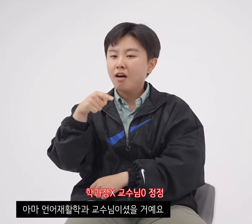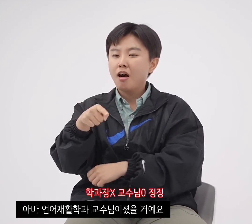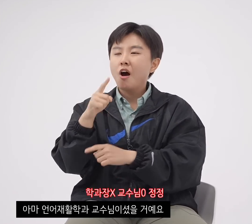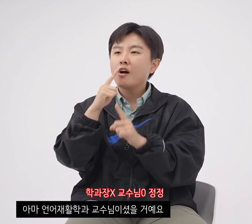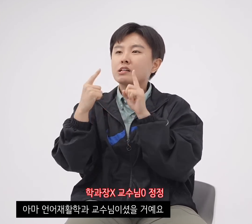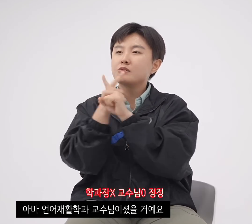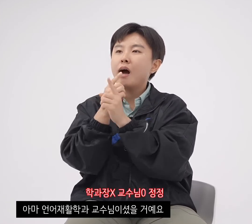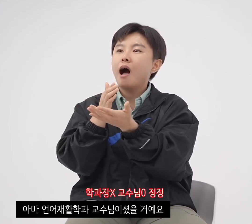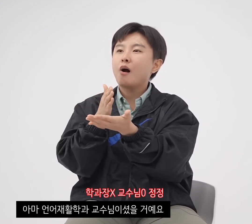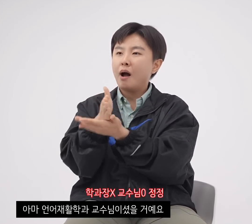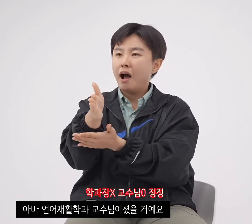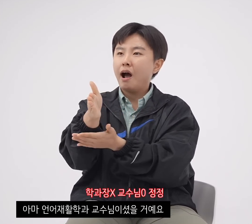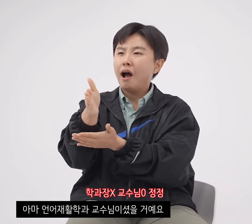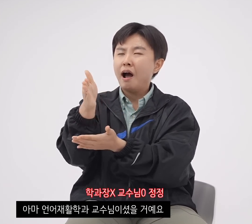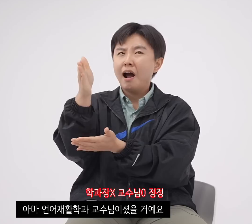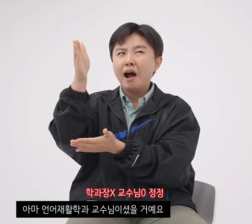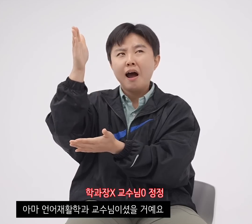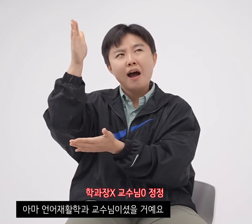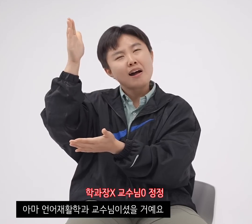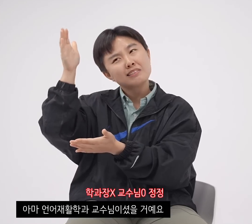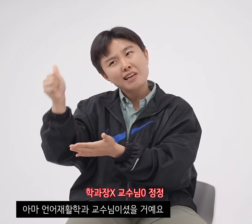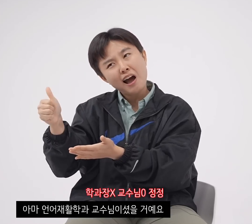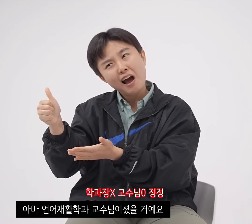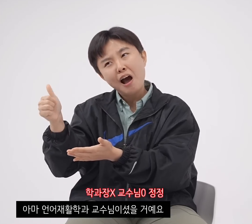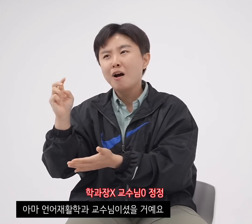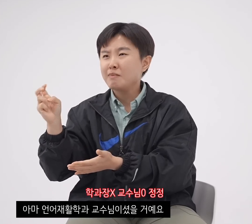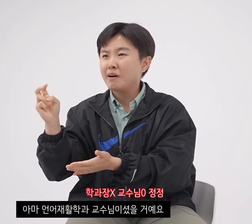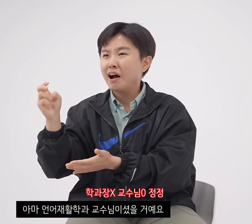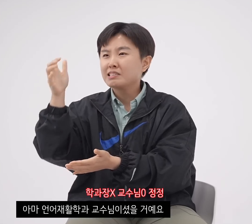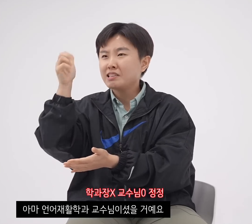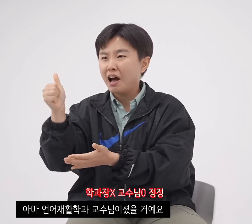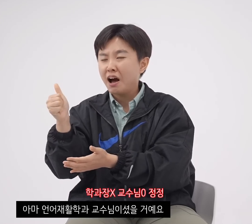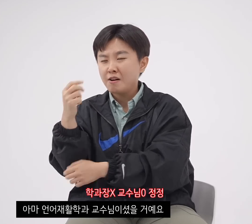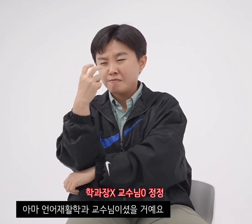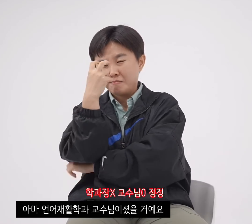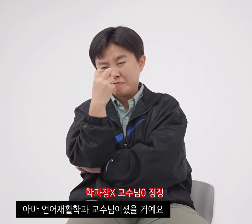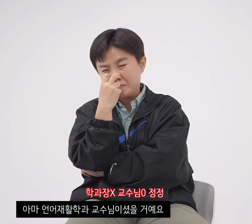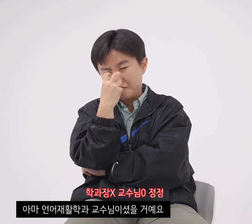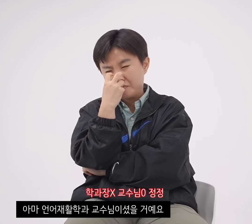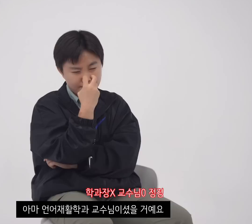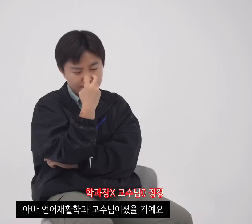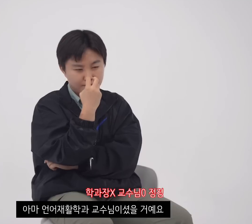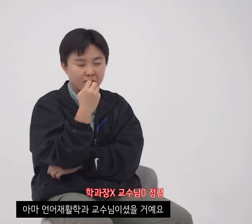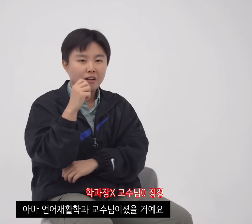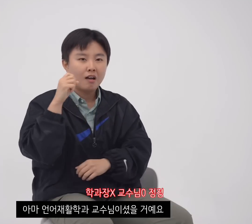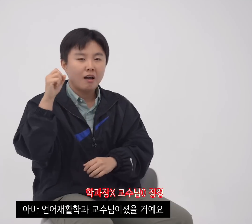He was probably a professor in the Department of Speech Rehabilitation.